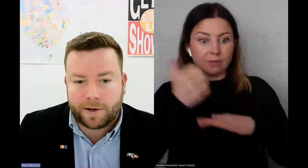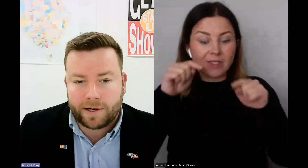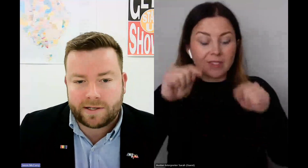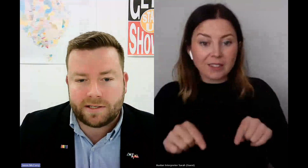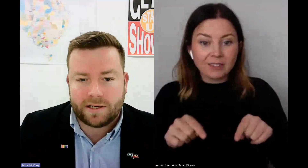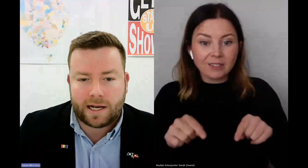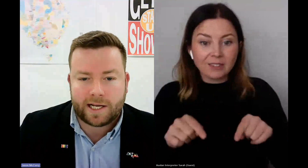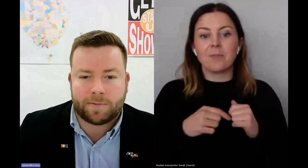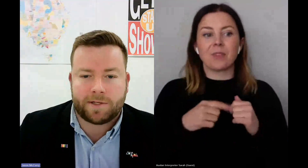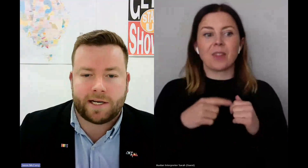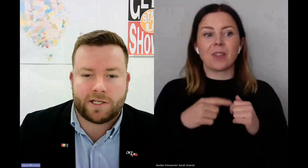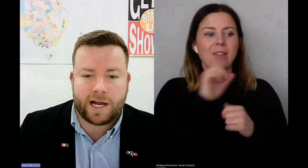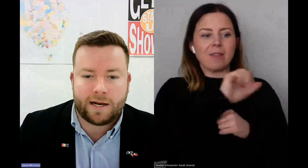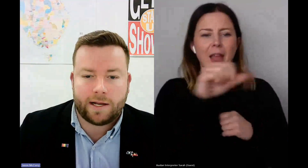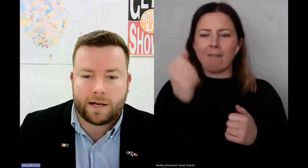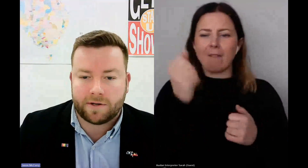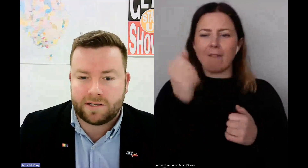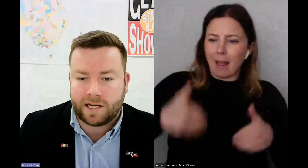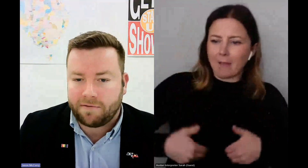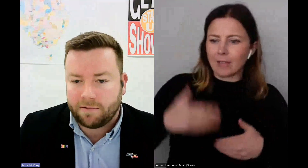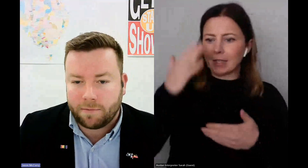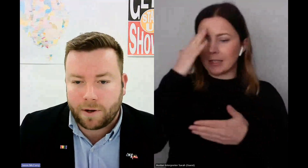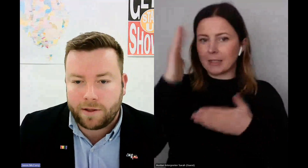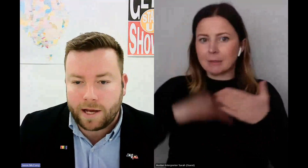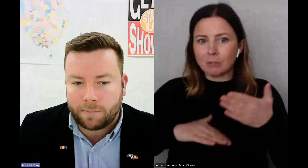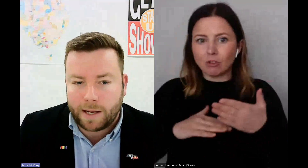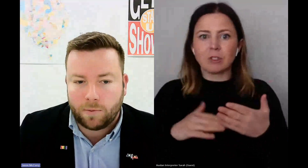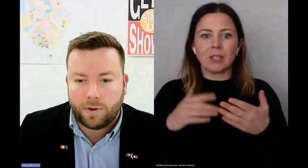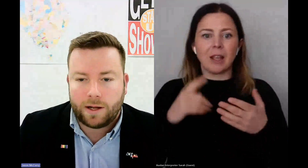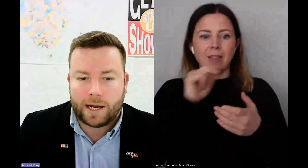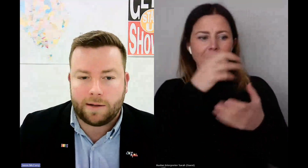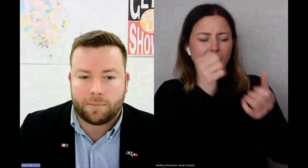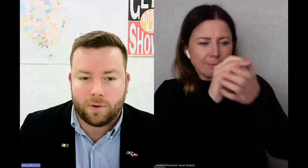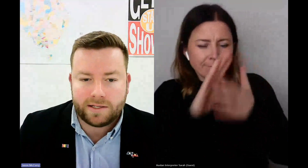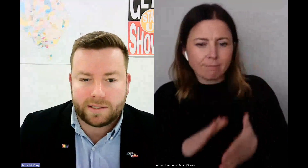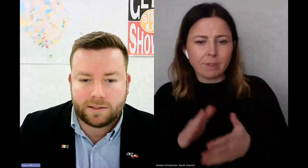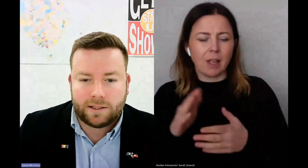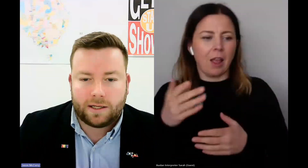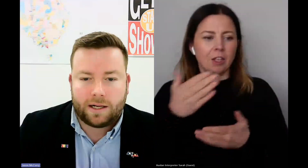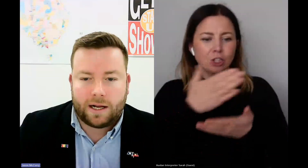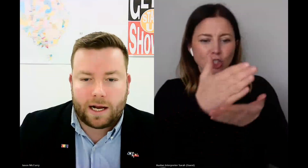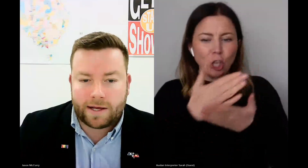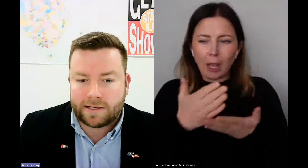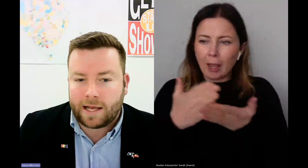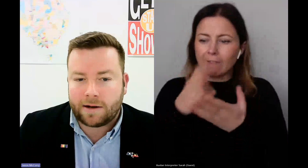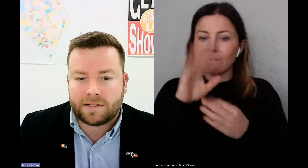experiences and expertise shared and received from both young people and employers, and that's allowed